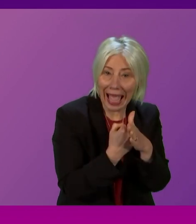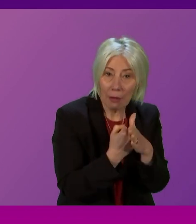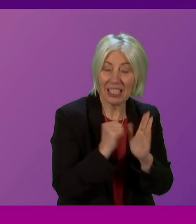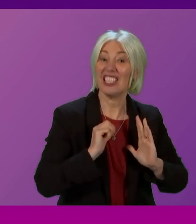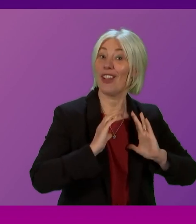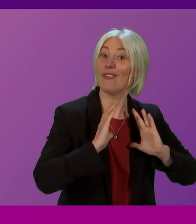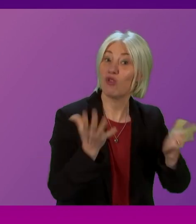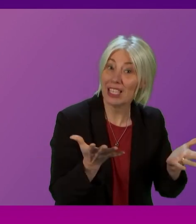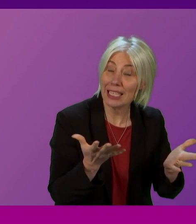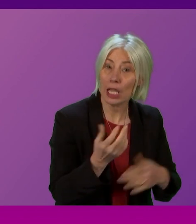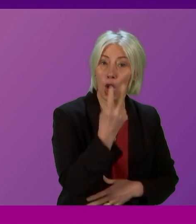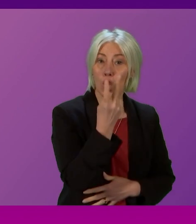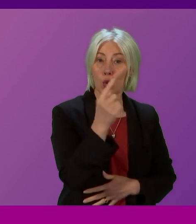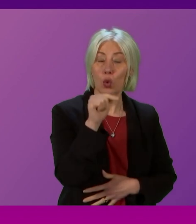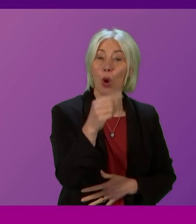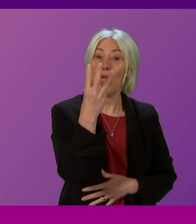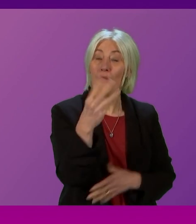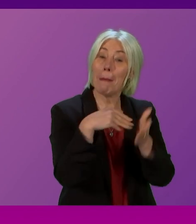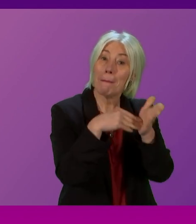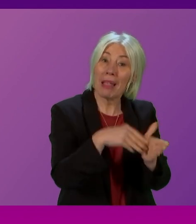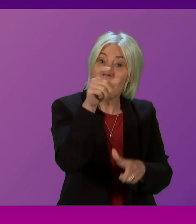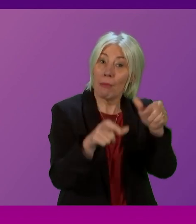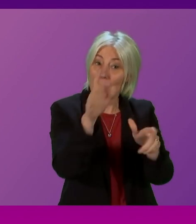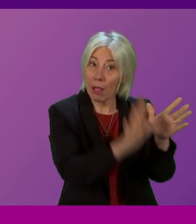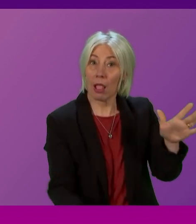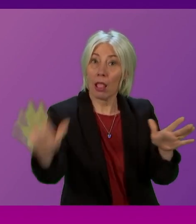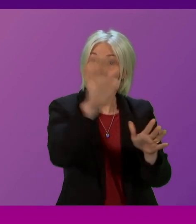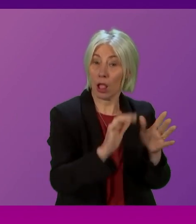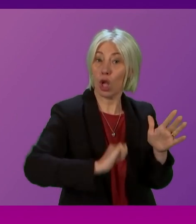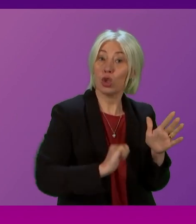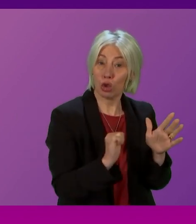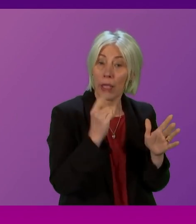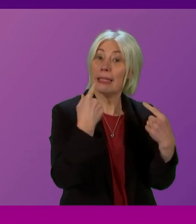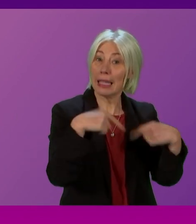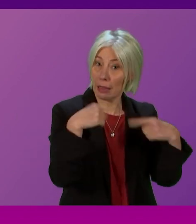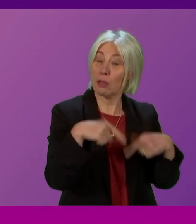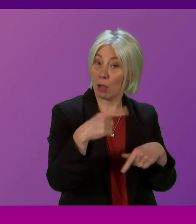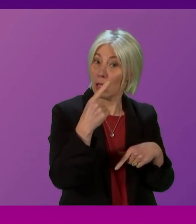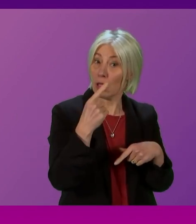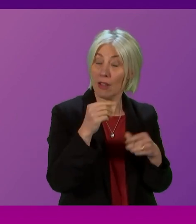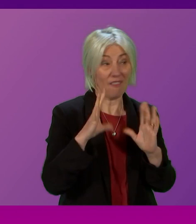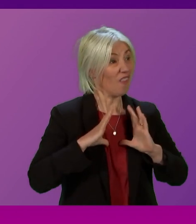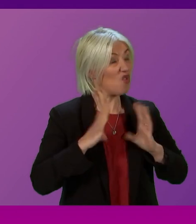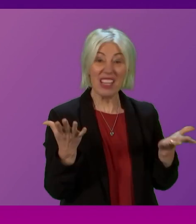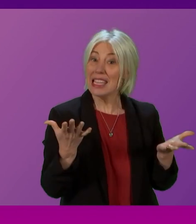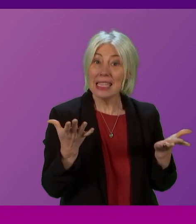Across our country, 2.3 million people are eligible for completely free bus travel.